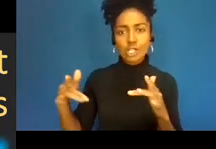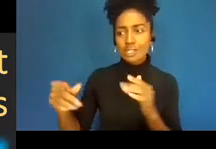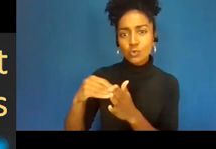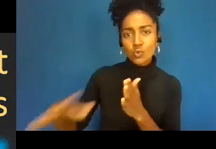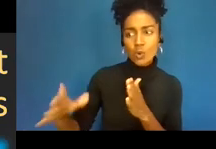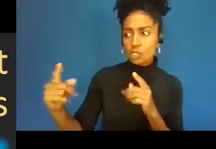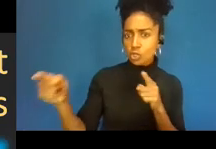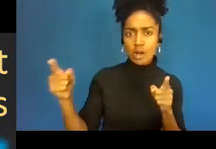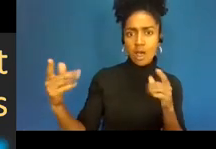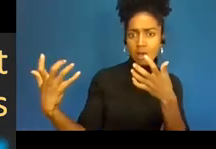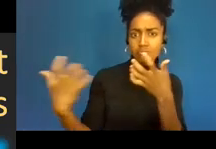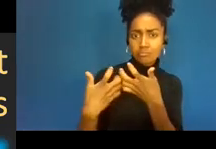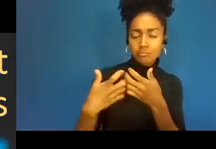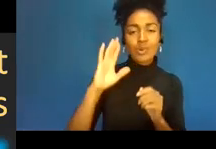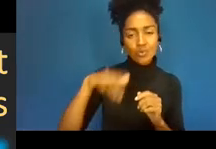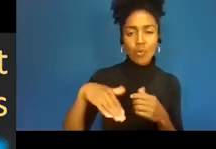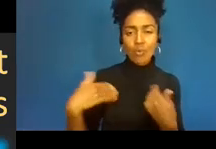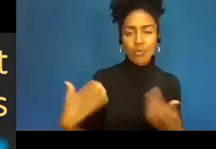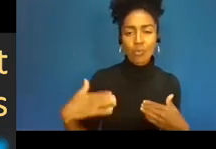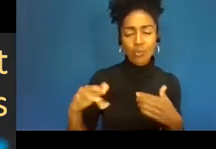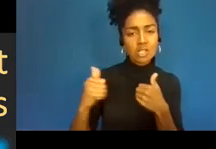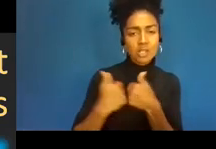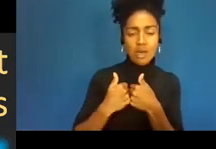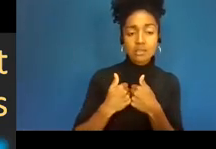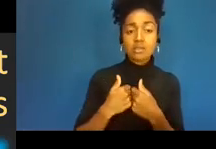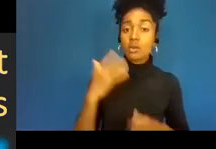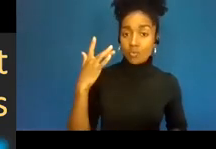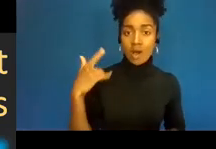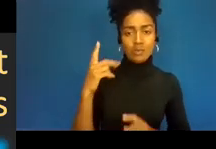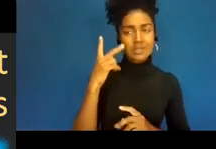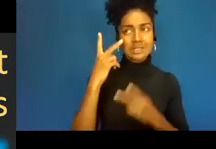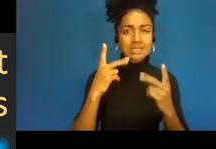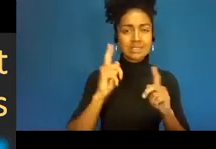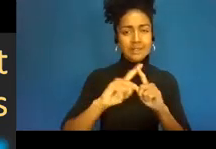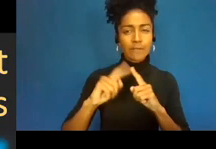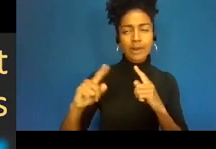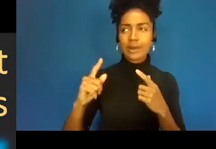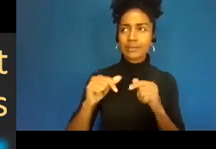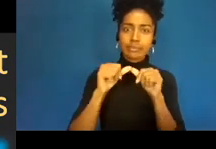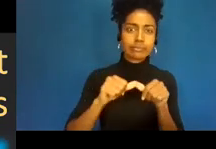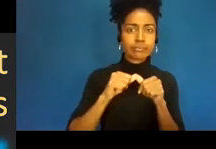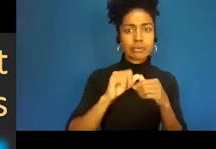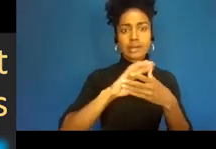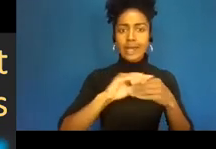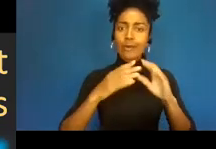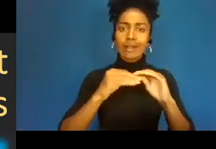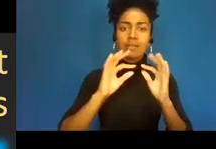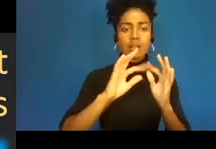because we're fighting against these enduring narratives about roles, stereotypes,